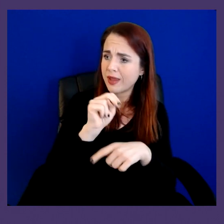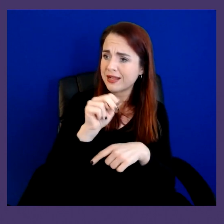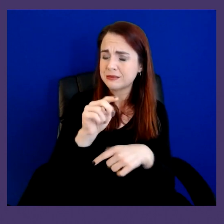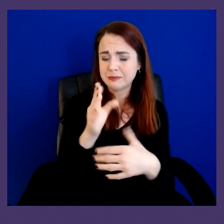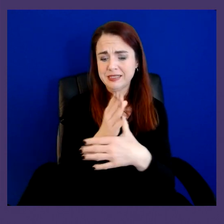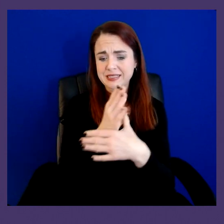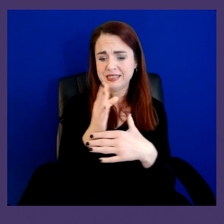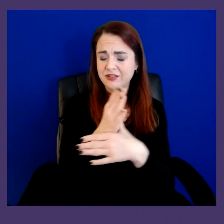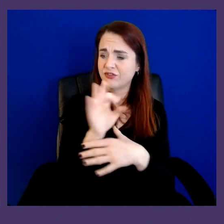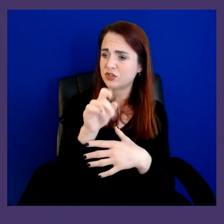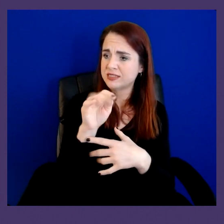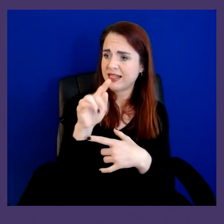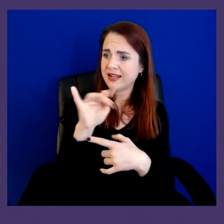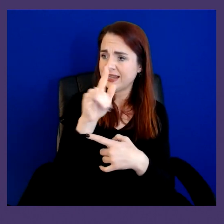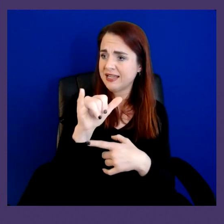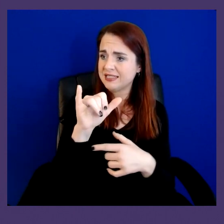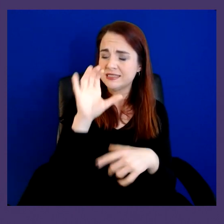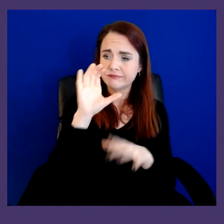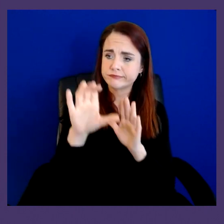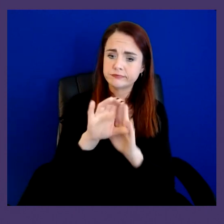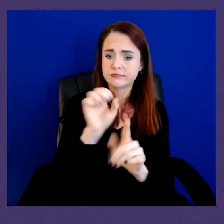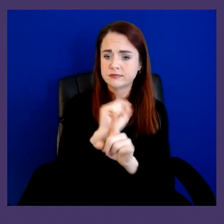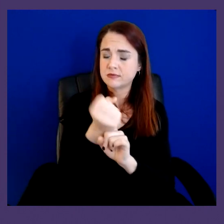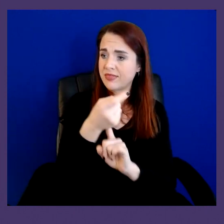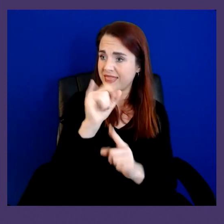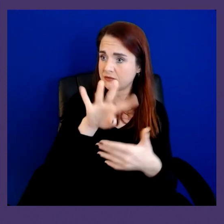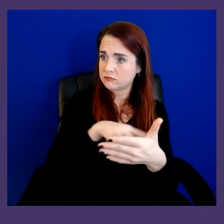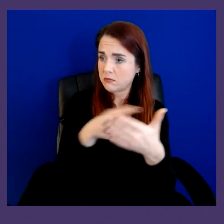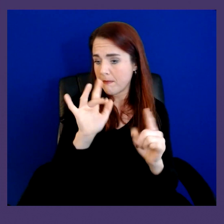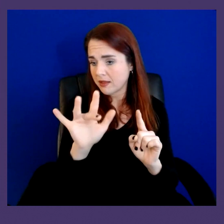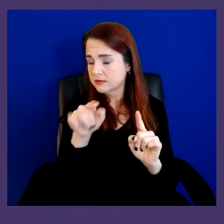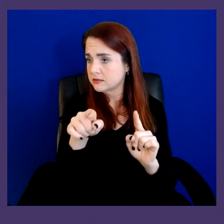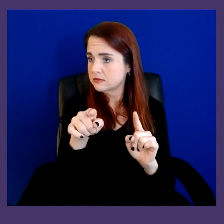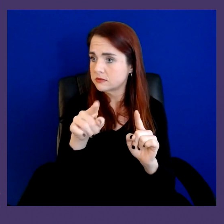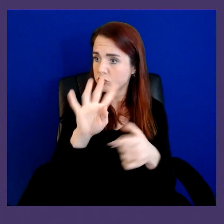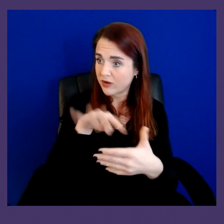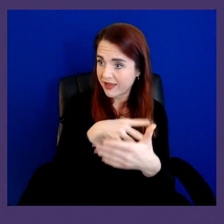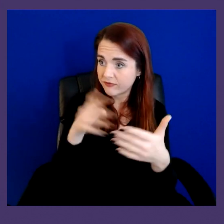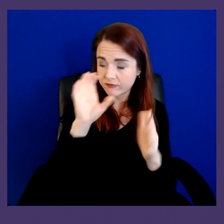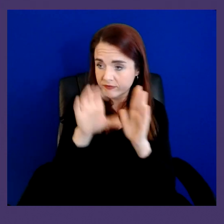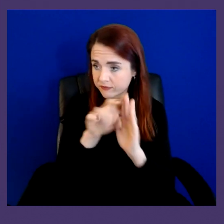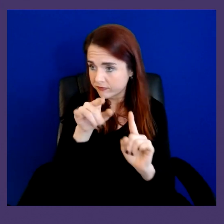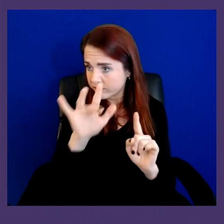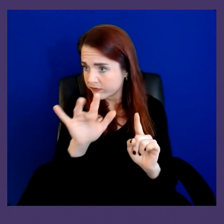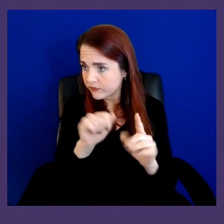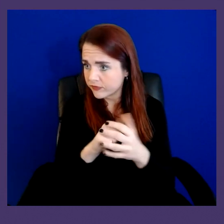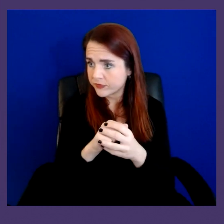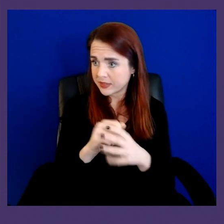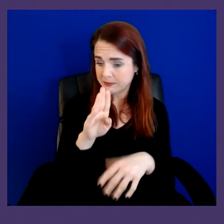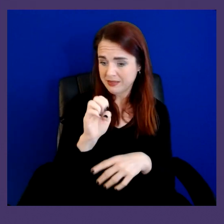Table button, charge button, graphic. Be My Eyes window, describe my screen